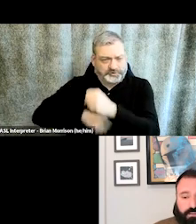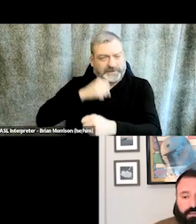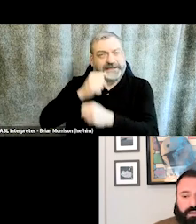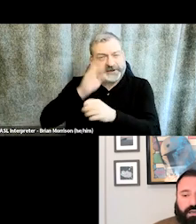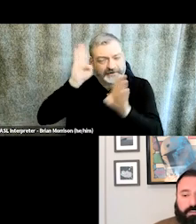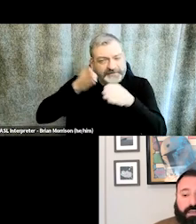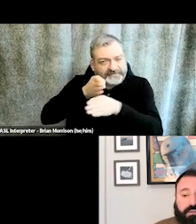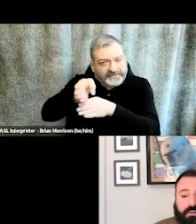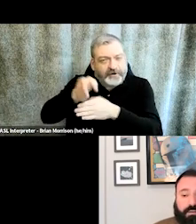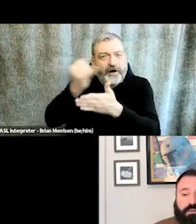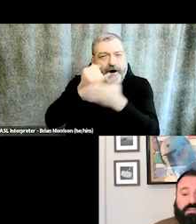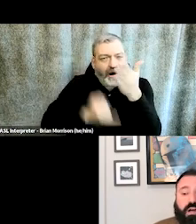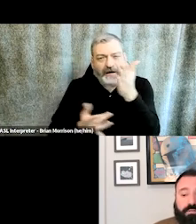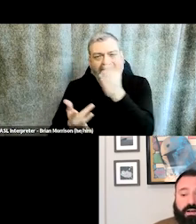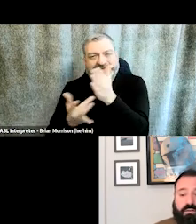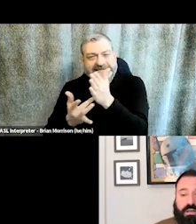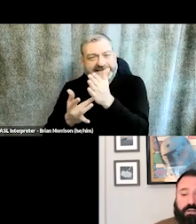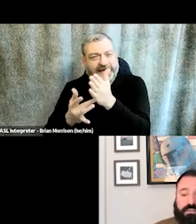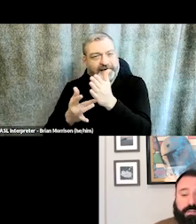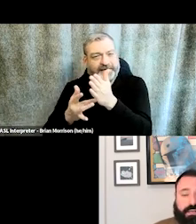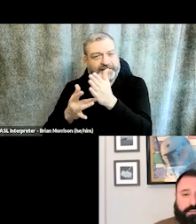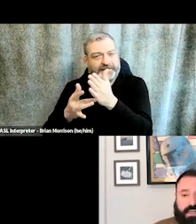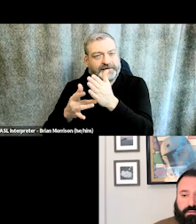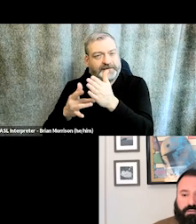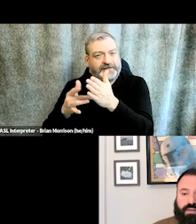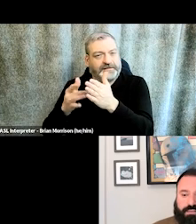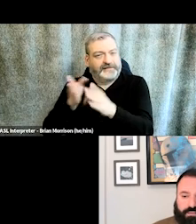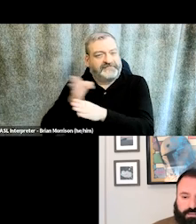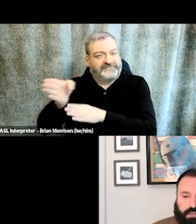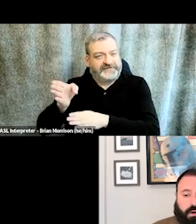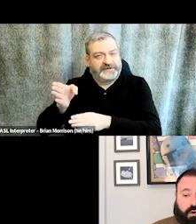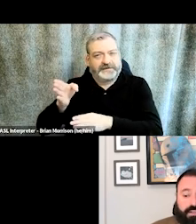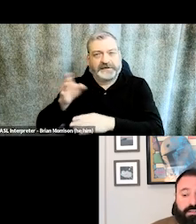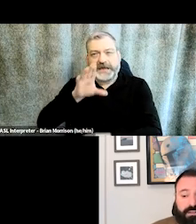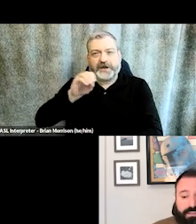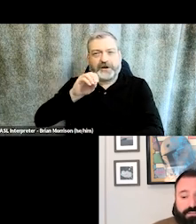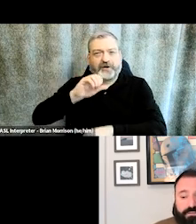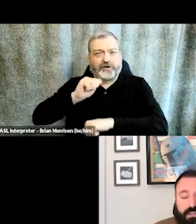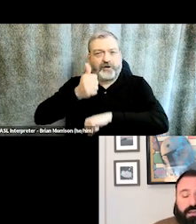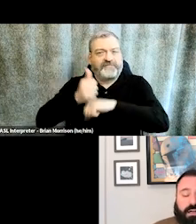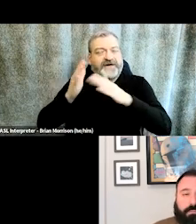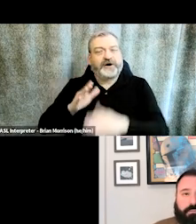scene, including he was the co founder of Space 1020 Six's artist collective.